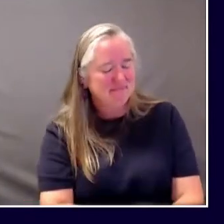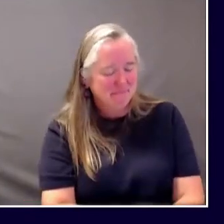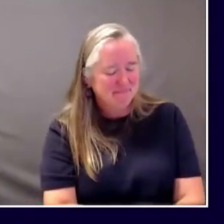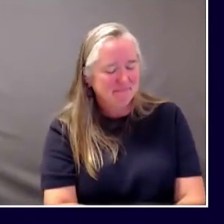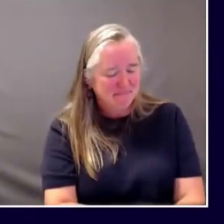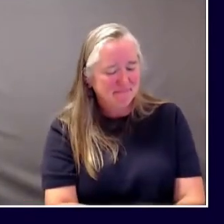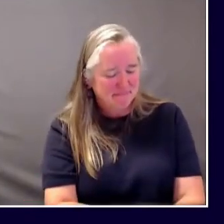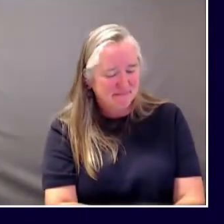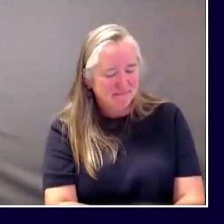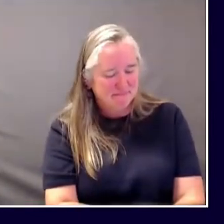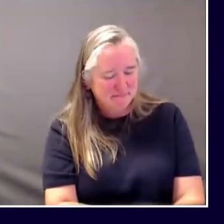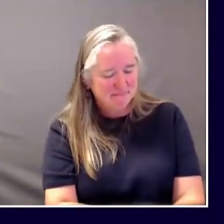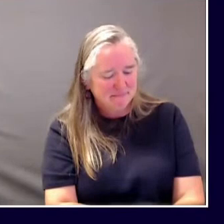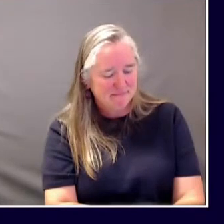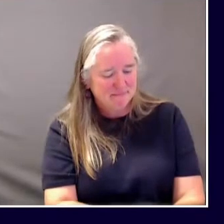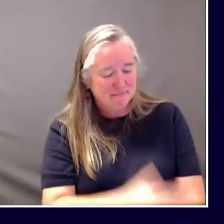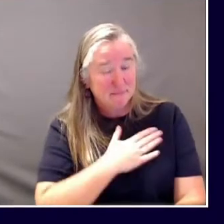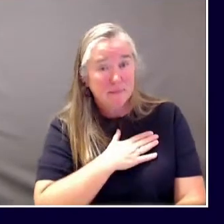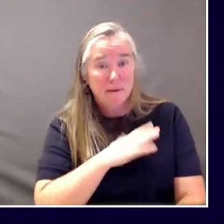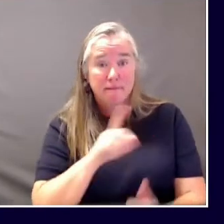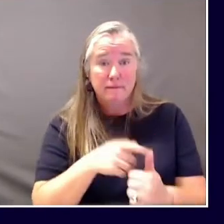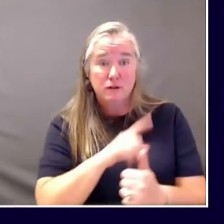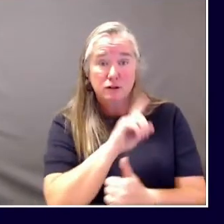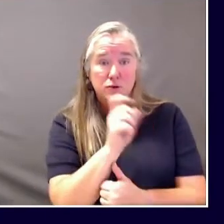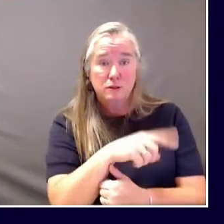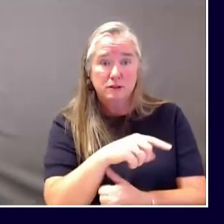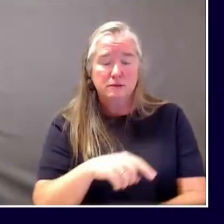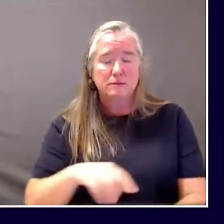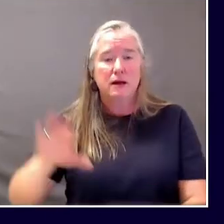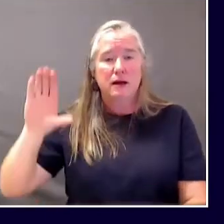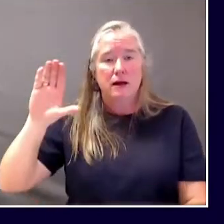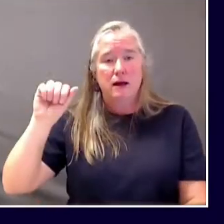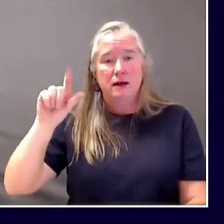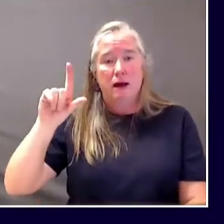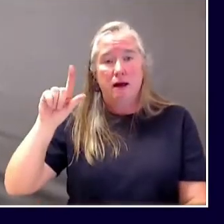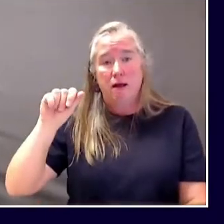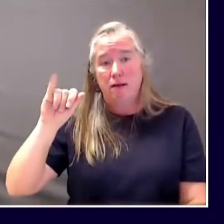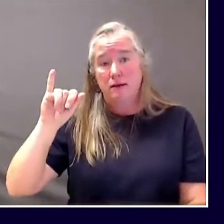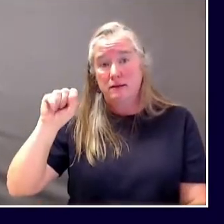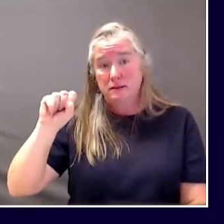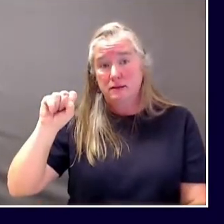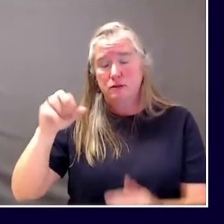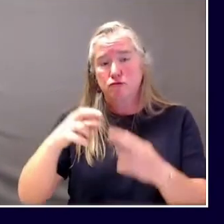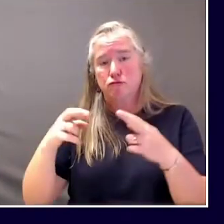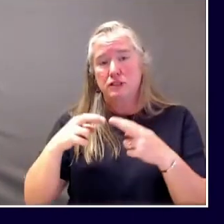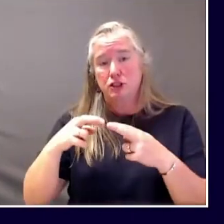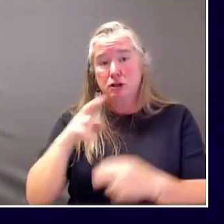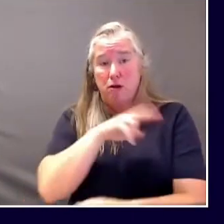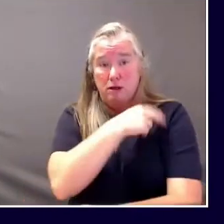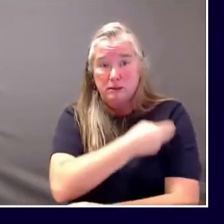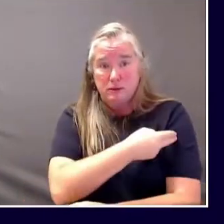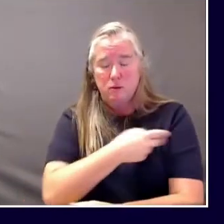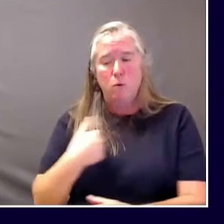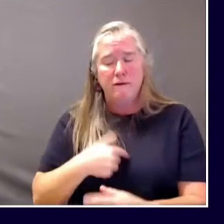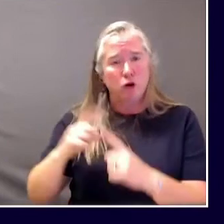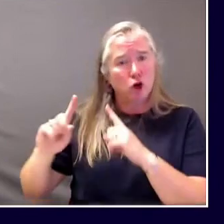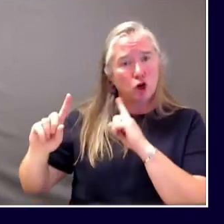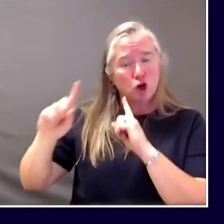hi my first question is about how its regional hospital we